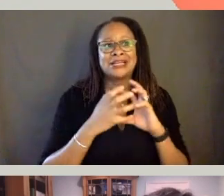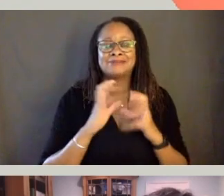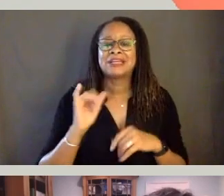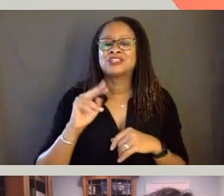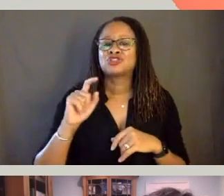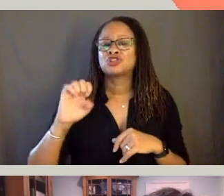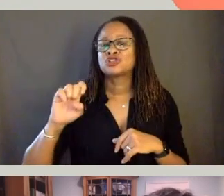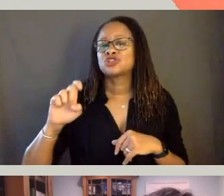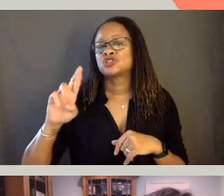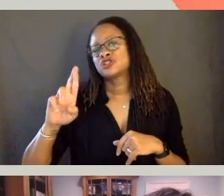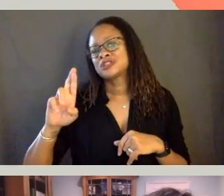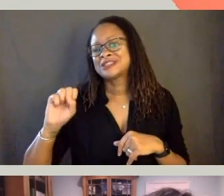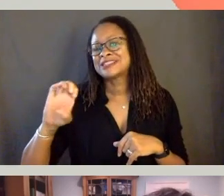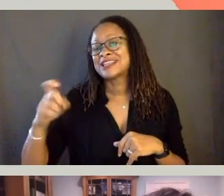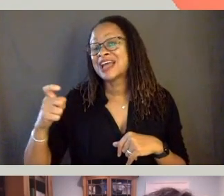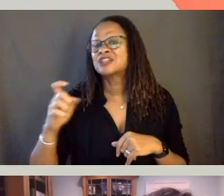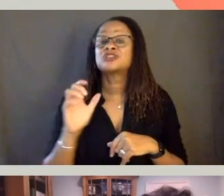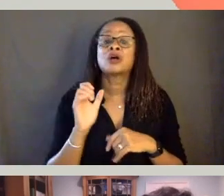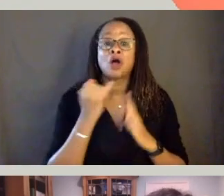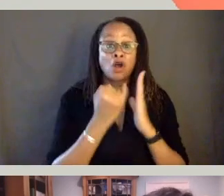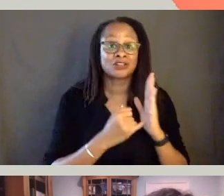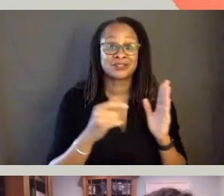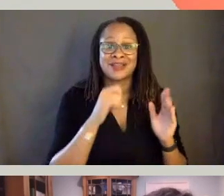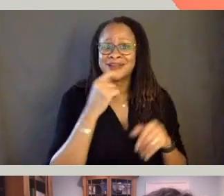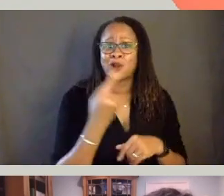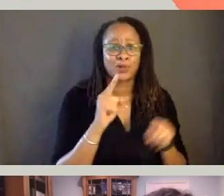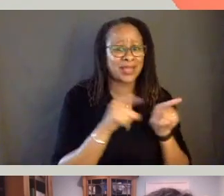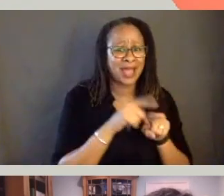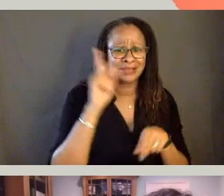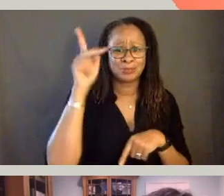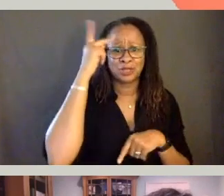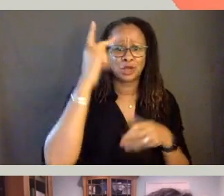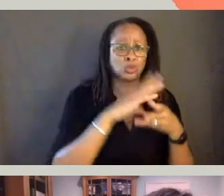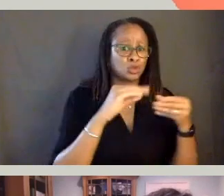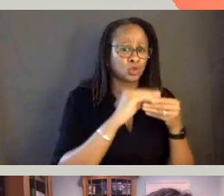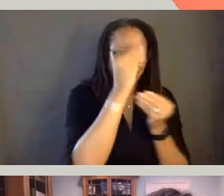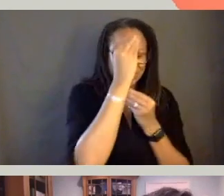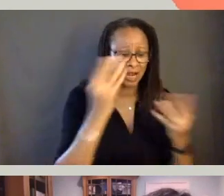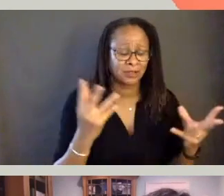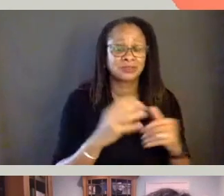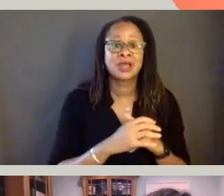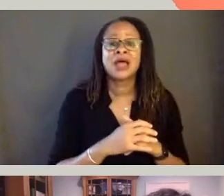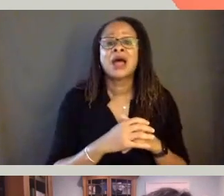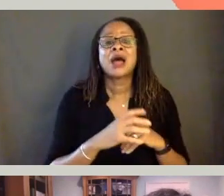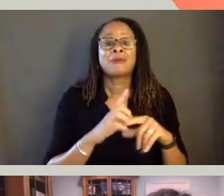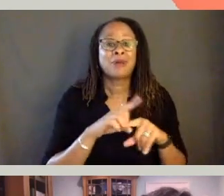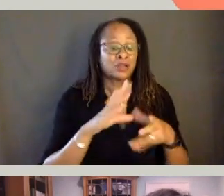not just as political storytellers, but storytellers because we're storytellers, right?